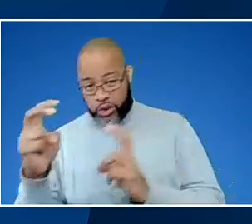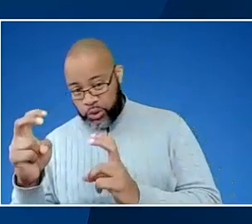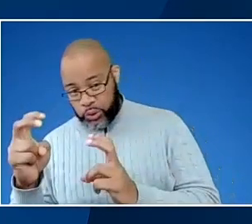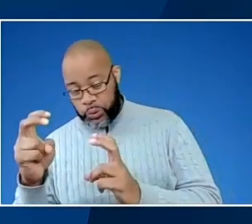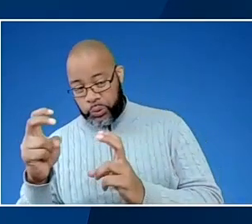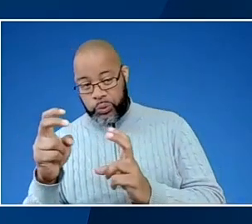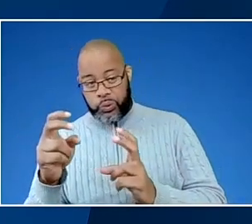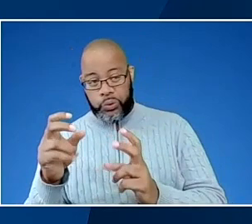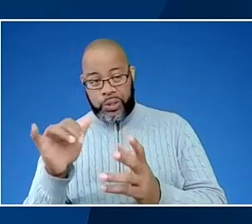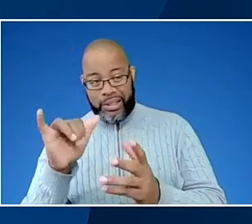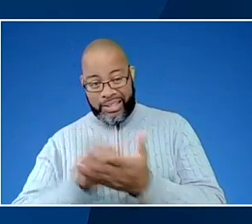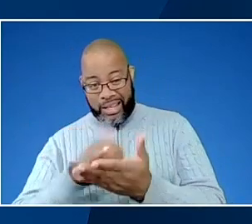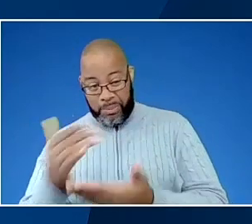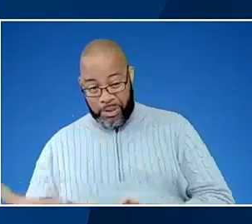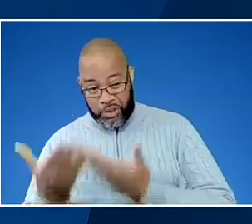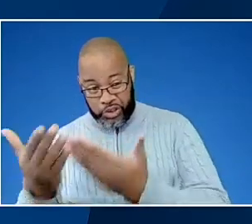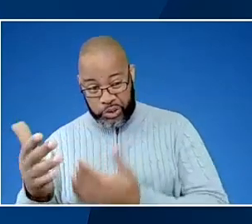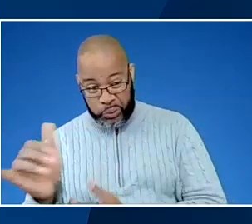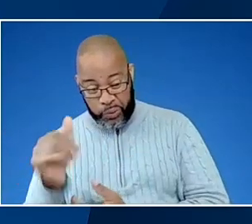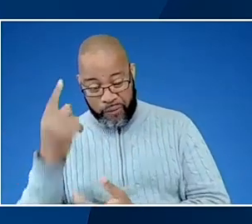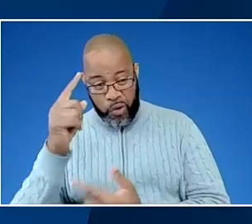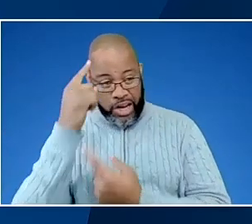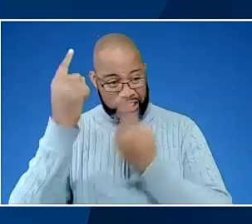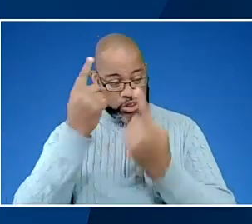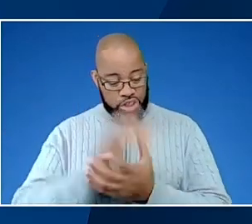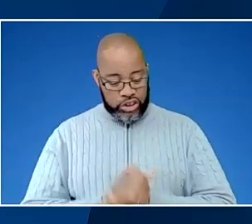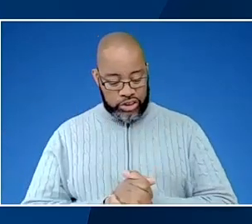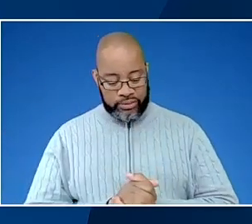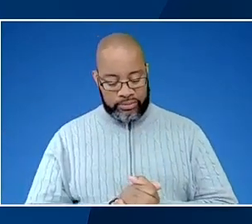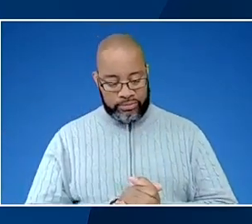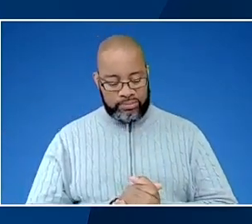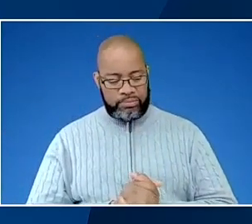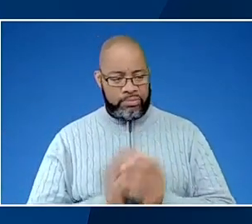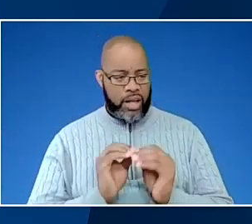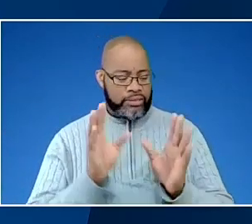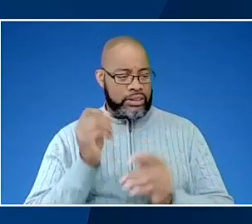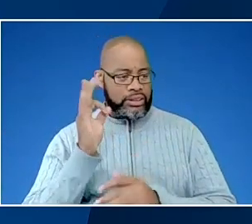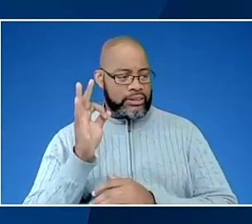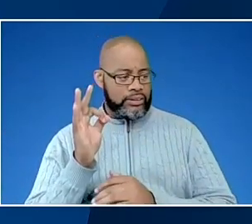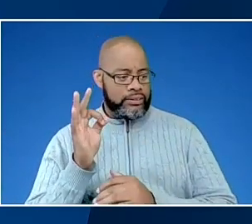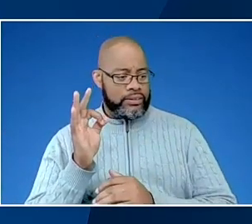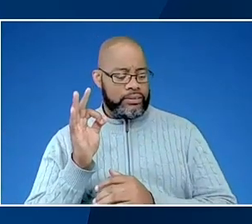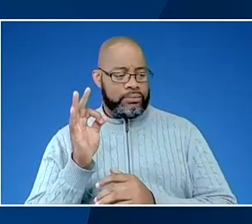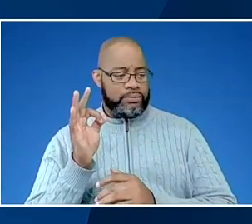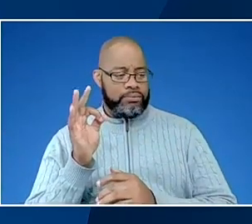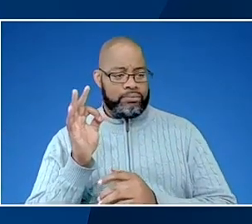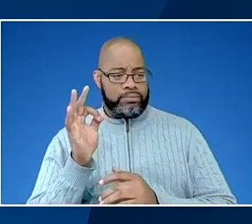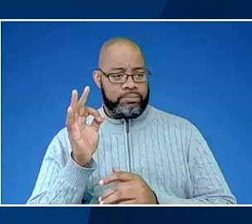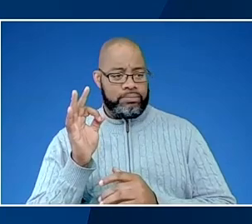suggested for consideration. Obviously, if they're defined by statute w